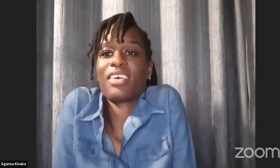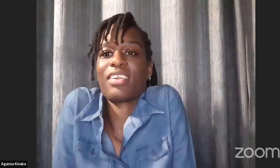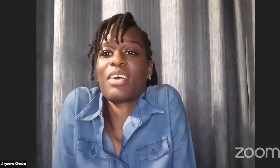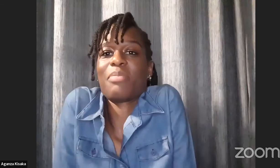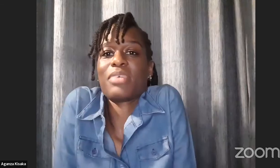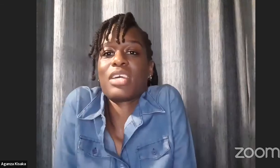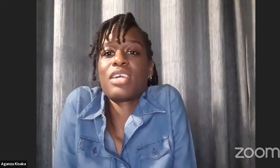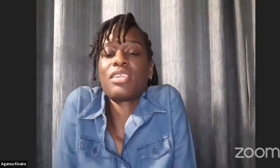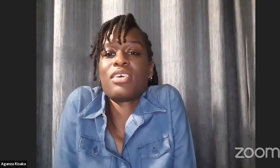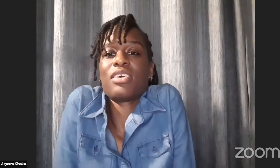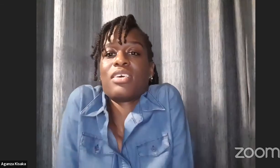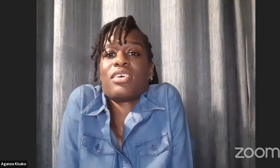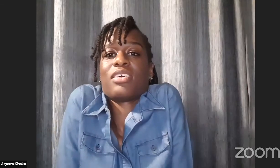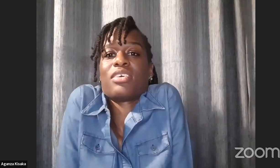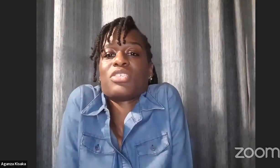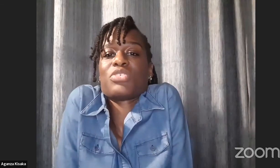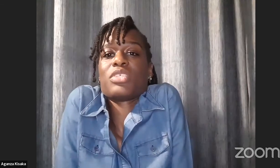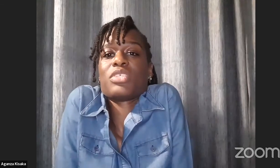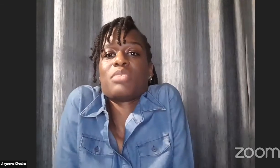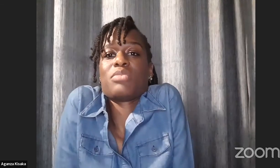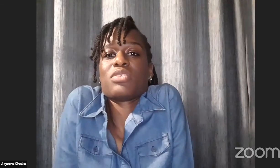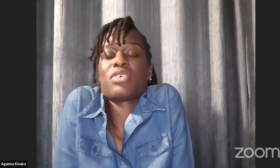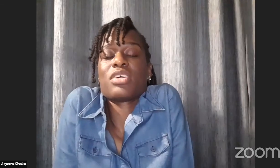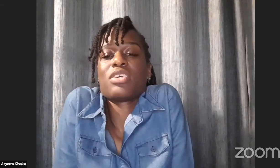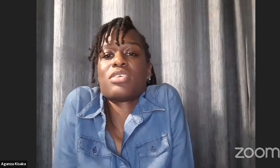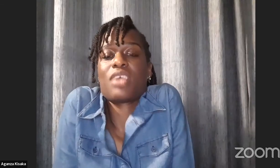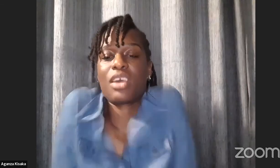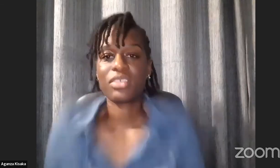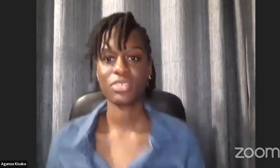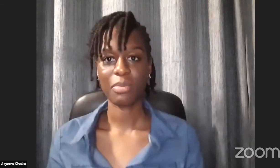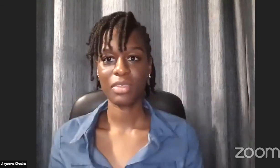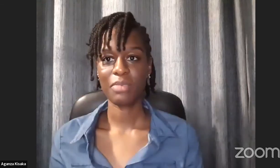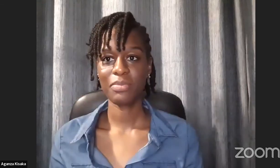And up again, squish them to your ears and drop them.